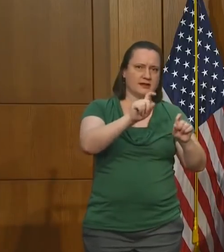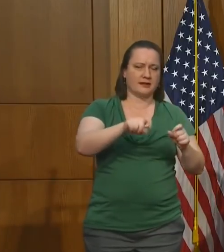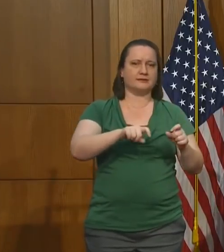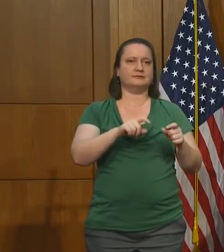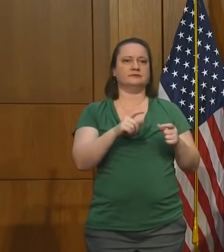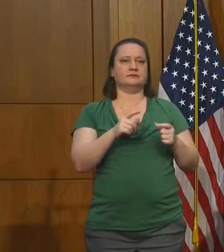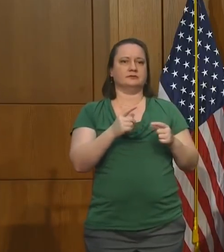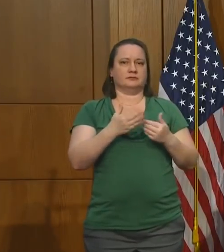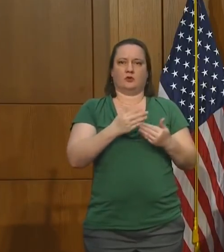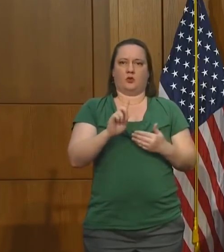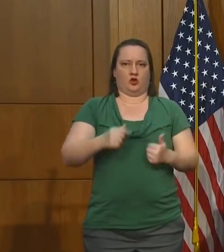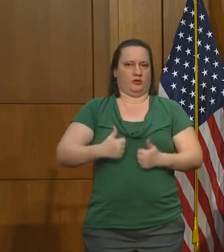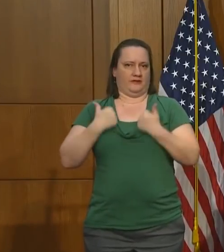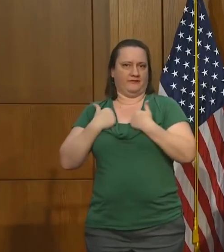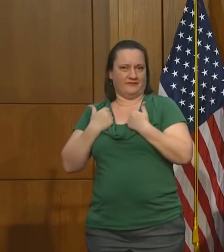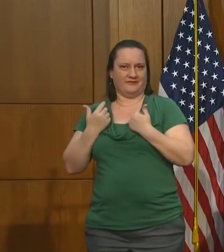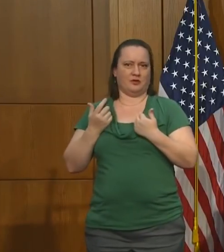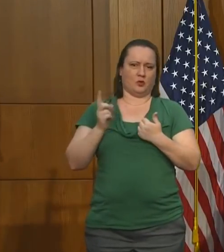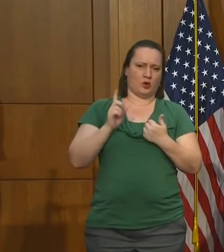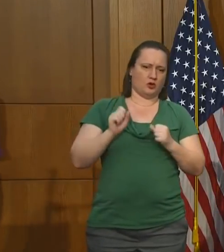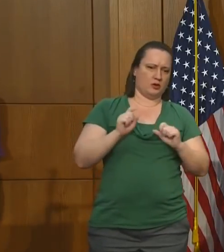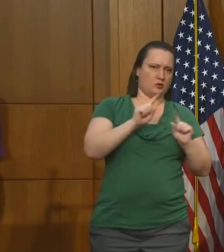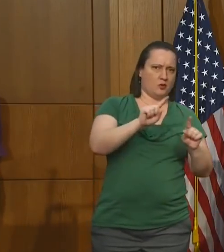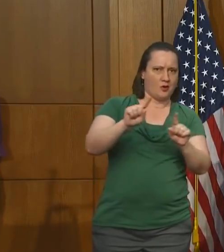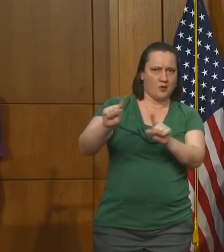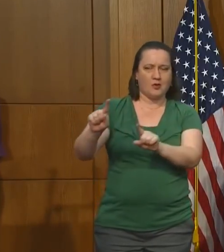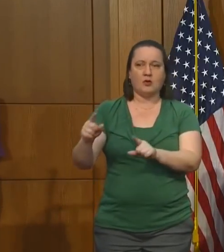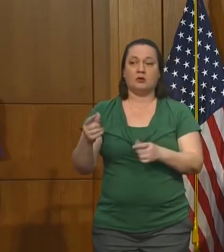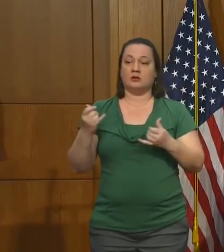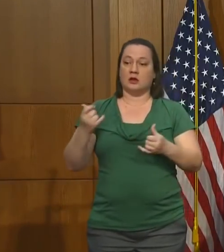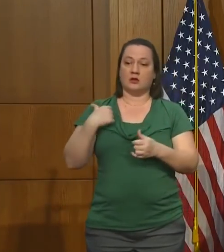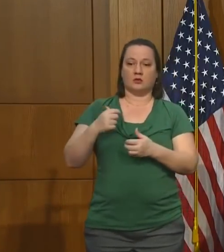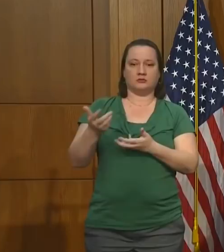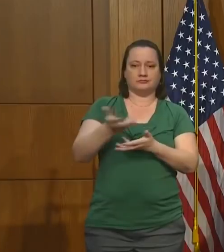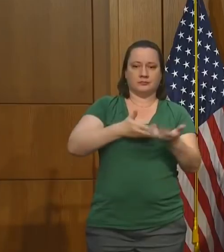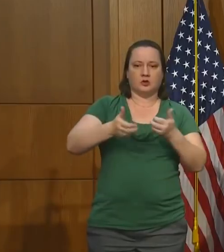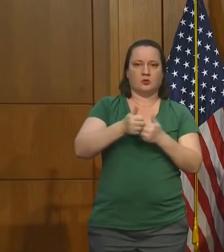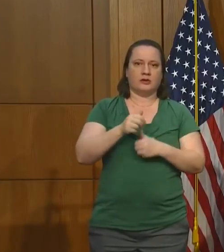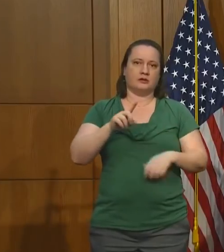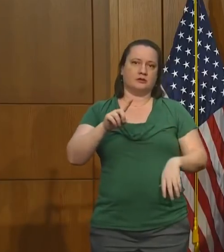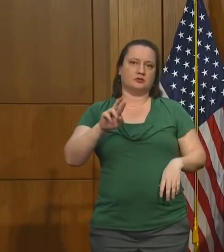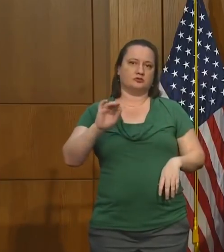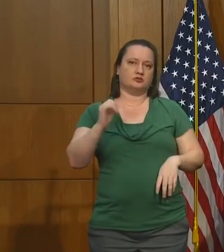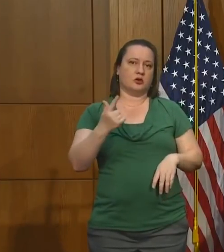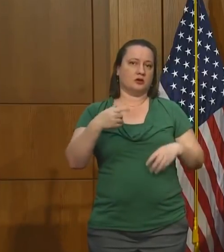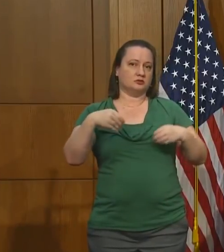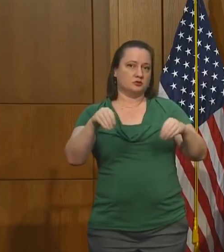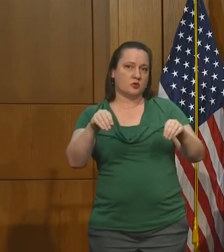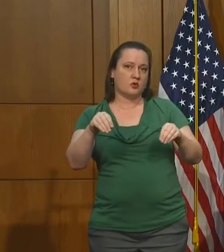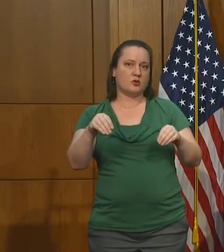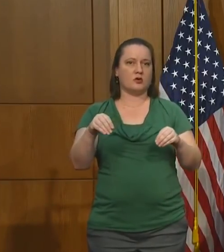TALKED ABOUT MAKING SURE PATIENTS KNOW WHERE THEY CAN GO TO GET A TEST- REGARDLESS OF WHERE THEY COME FROM SOMEWHERE